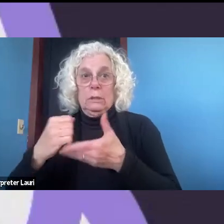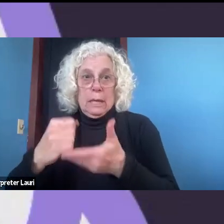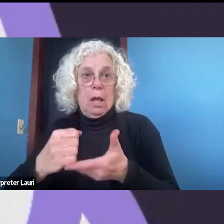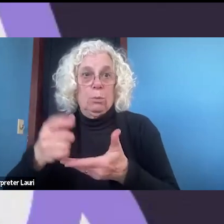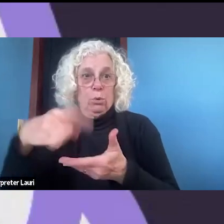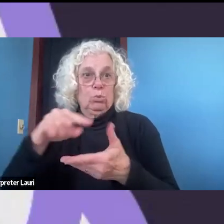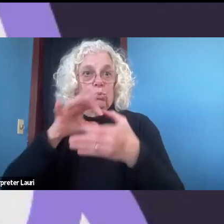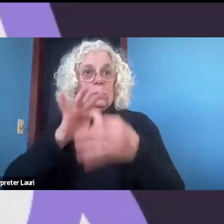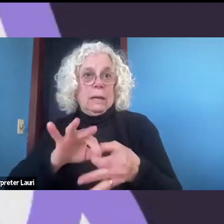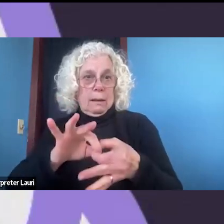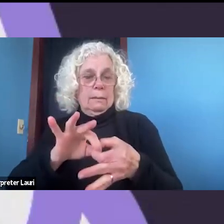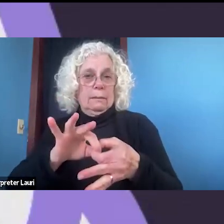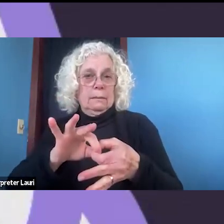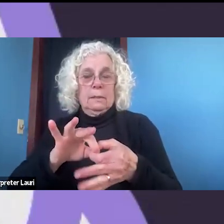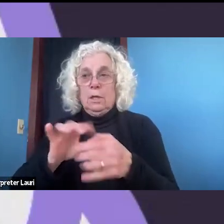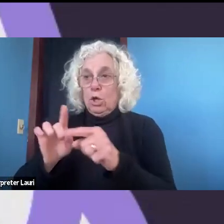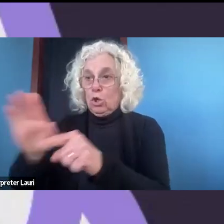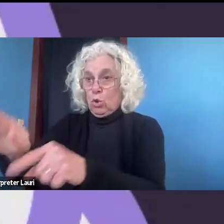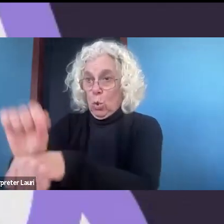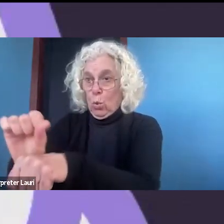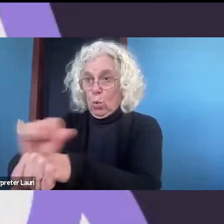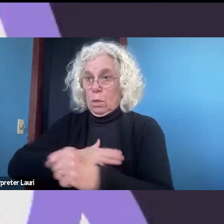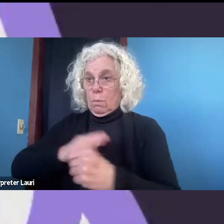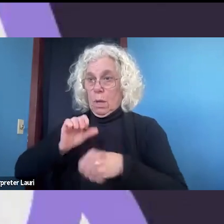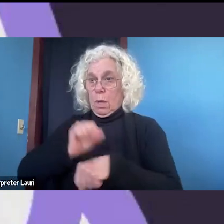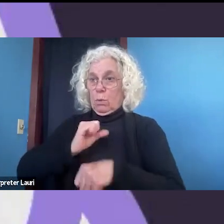folks who are doing similar work or want to do similar work,